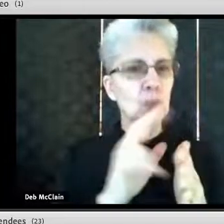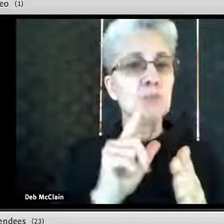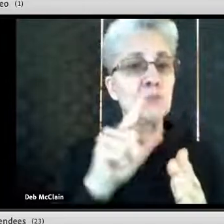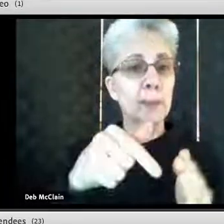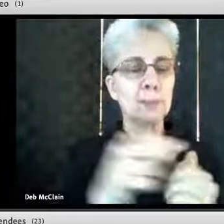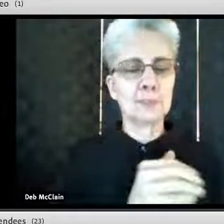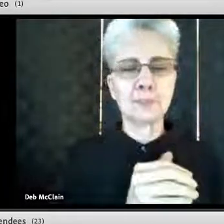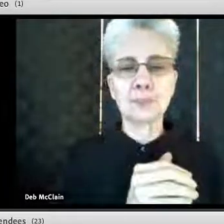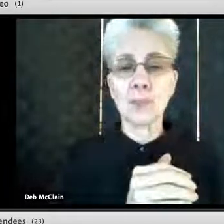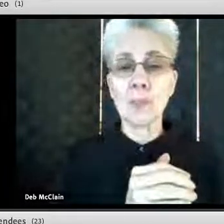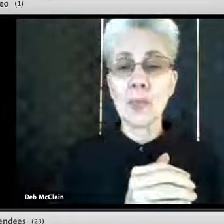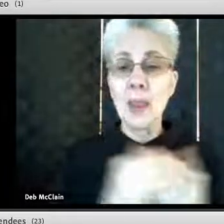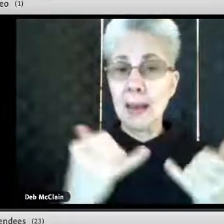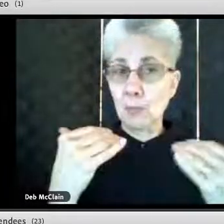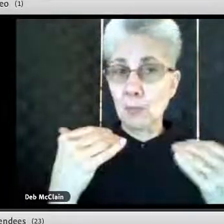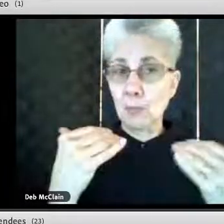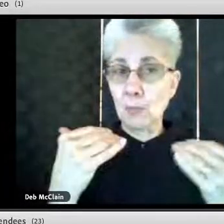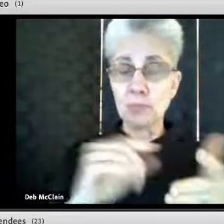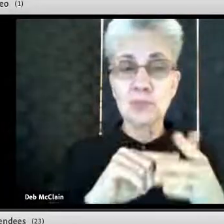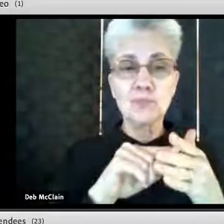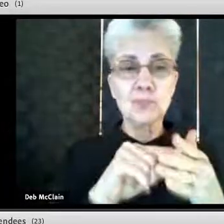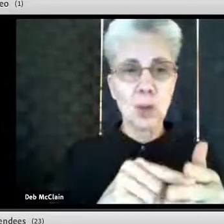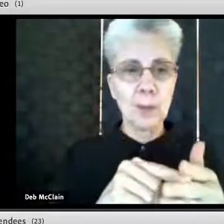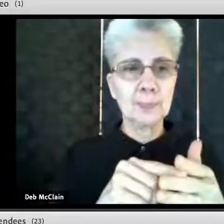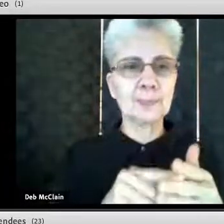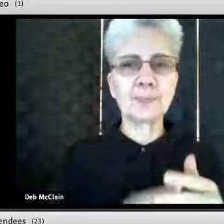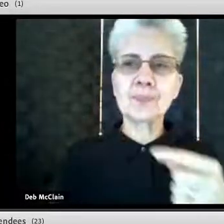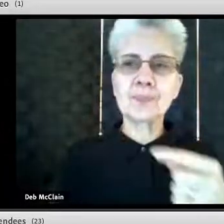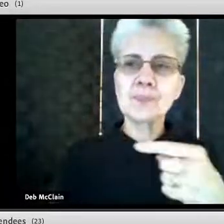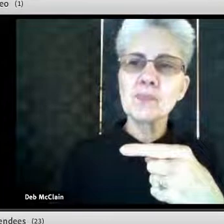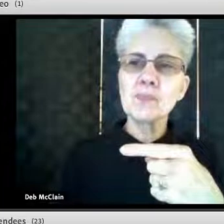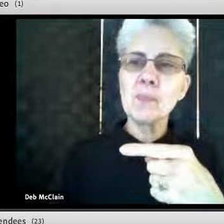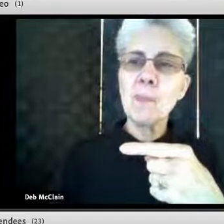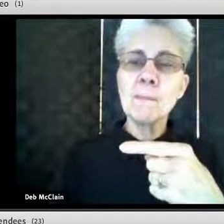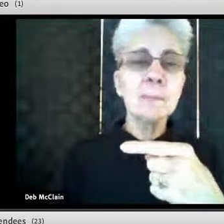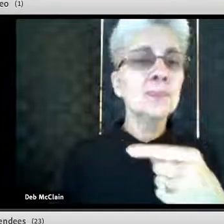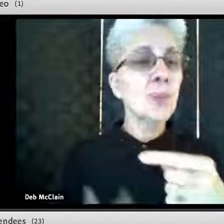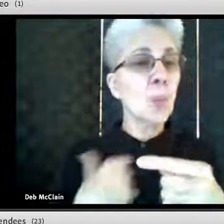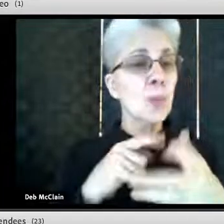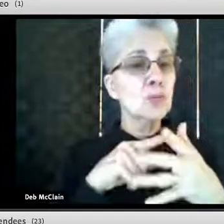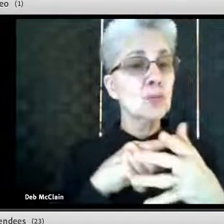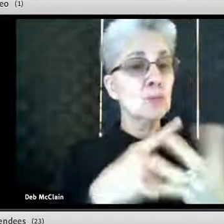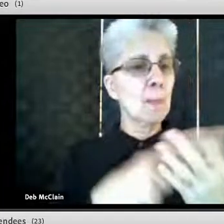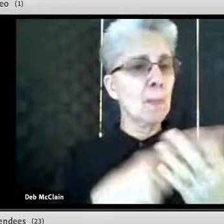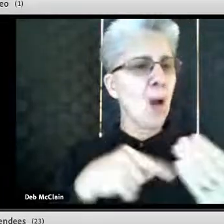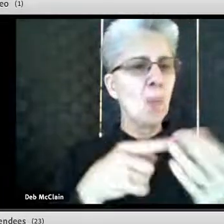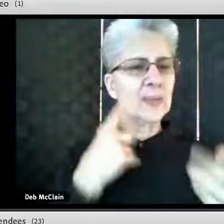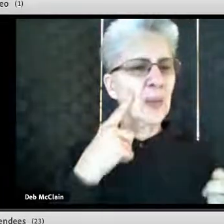So with that, let's go ahead and get started. So we're going to start off talking about what is the point of social media